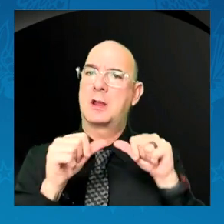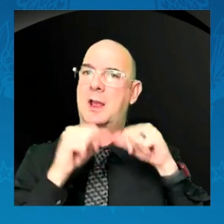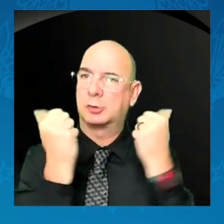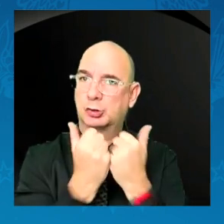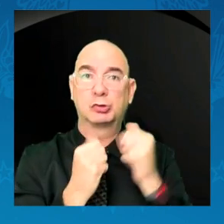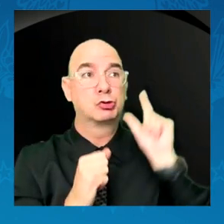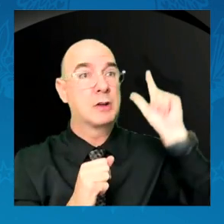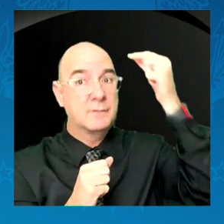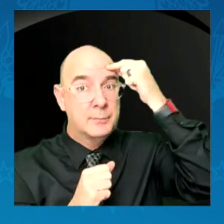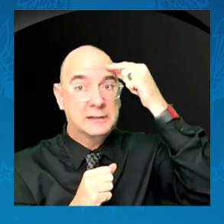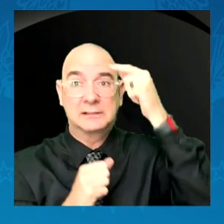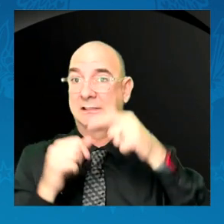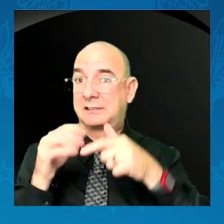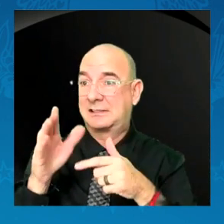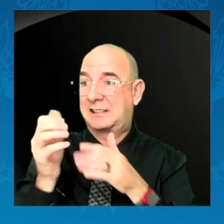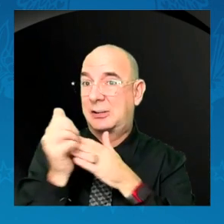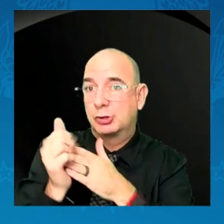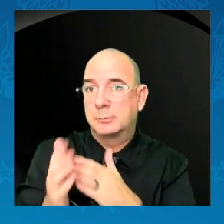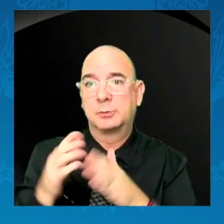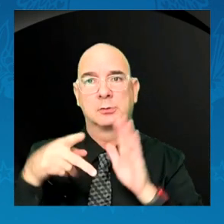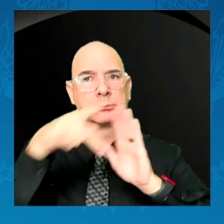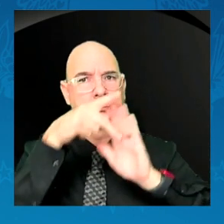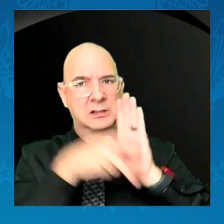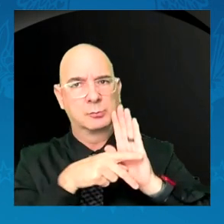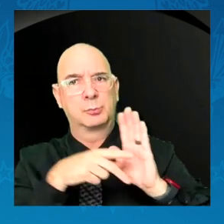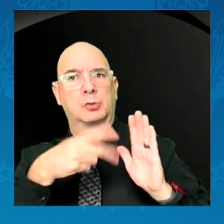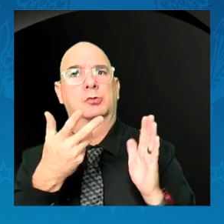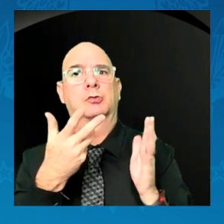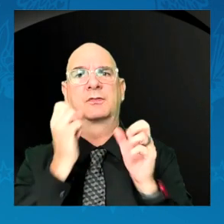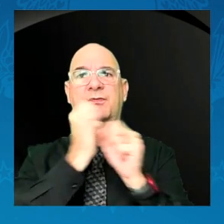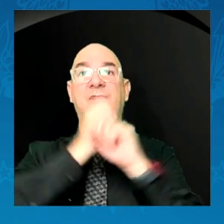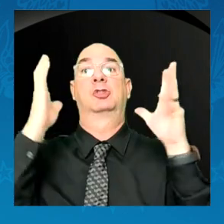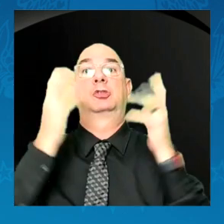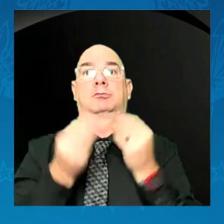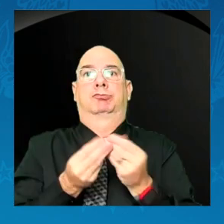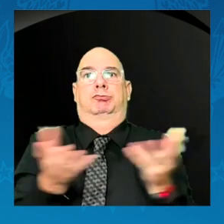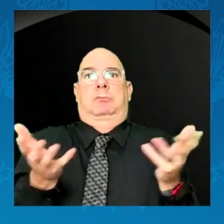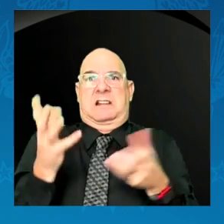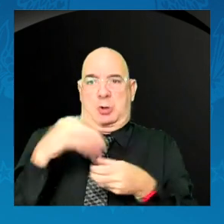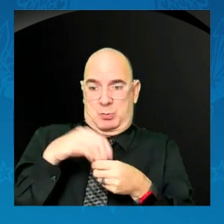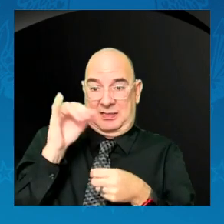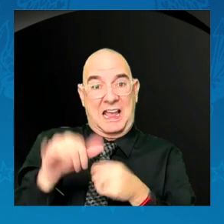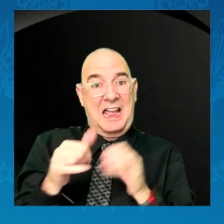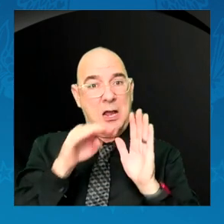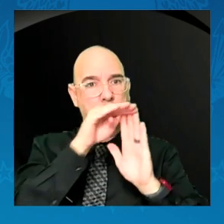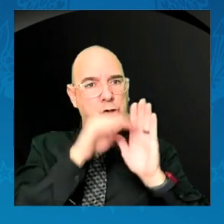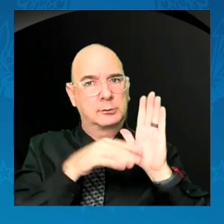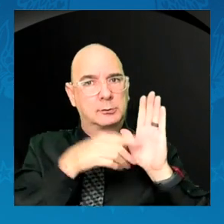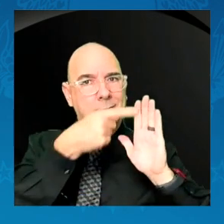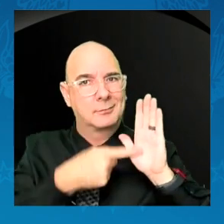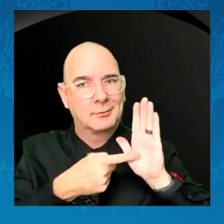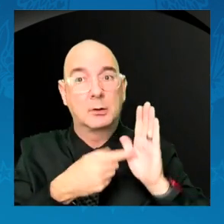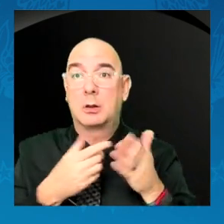laid out with this within this agenda. One piece of that something that many of my colleagues has covered inspiring young people